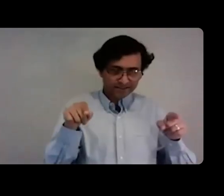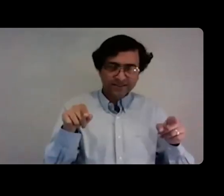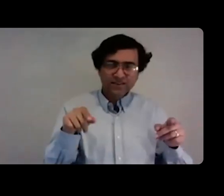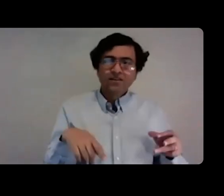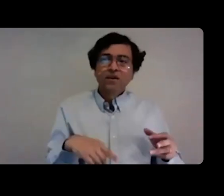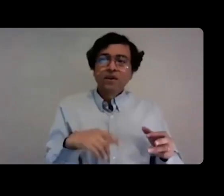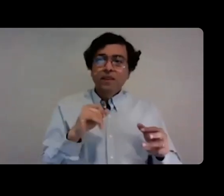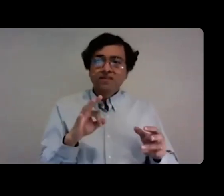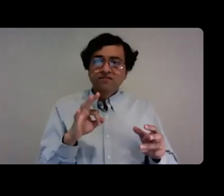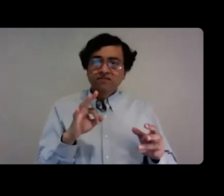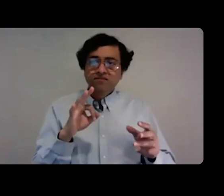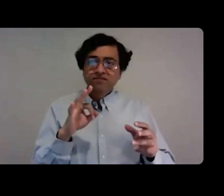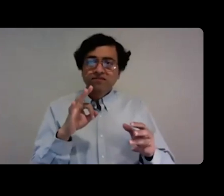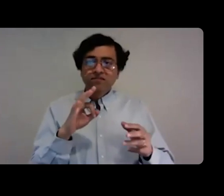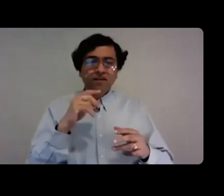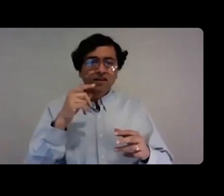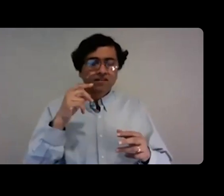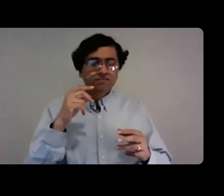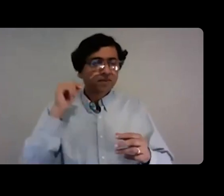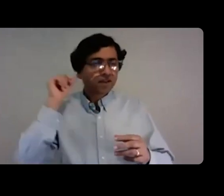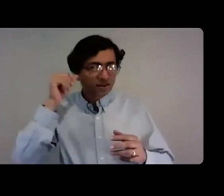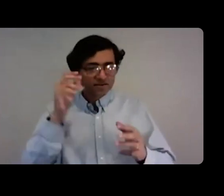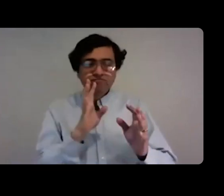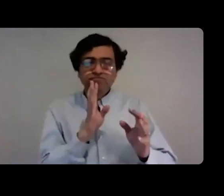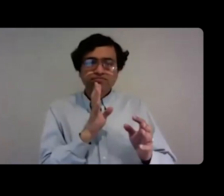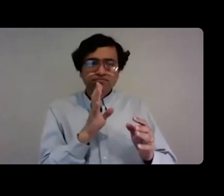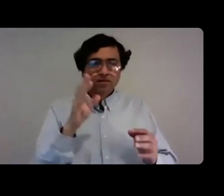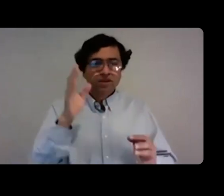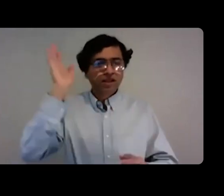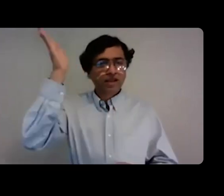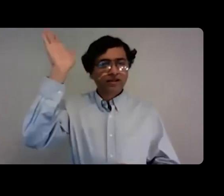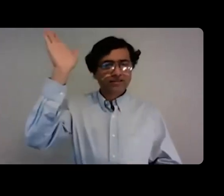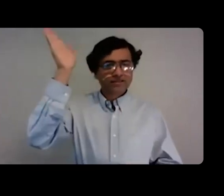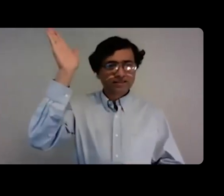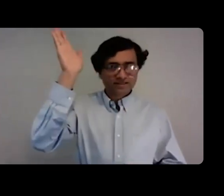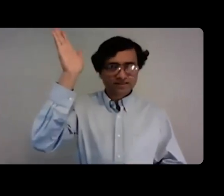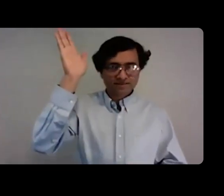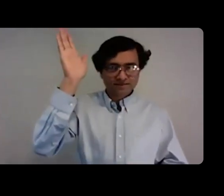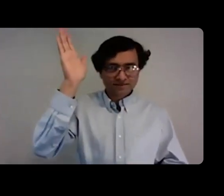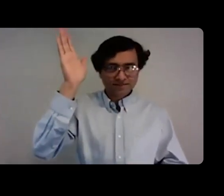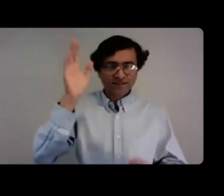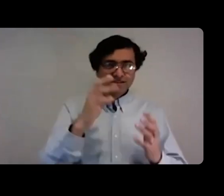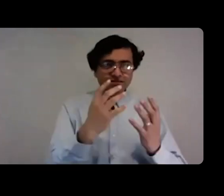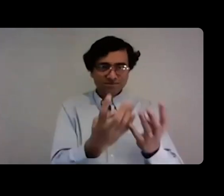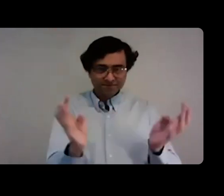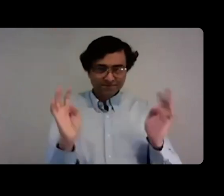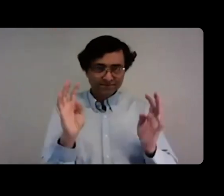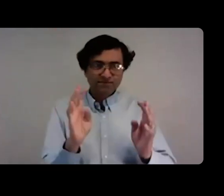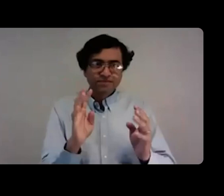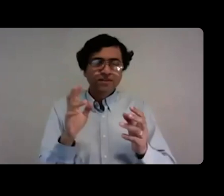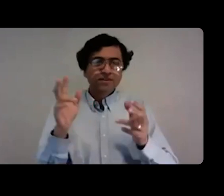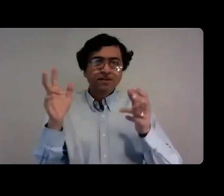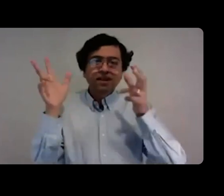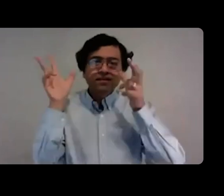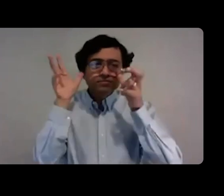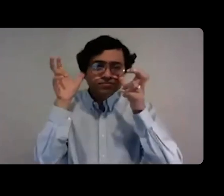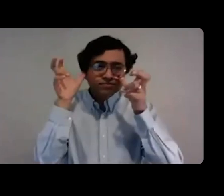all are using auditory modality. So imagine that everybody is hearing using the auditory